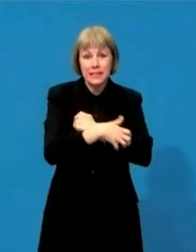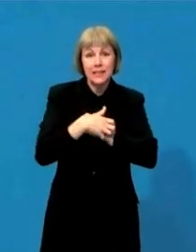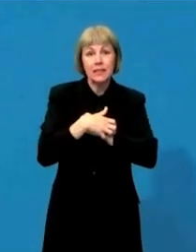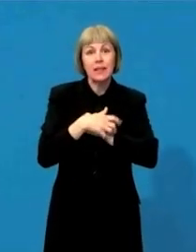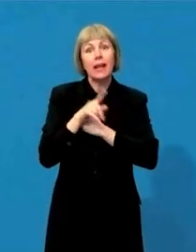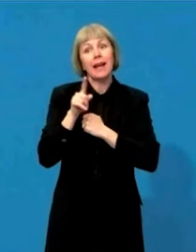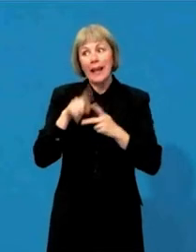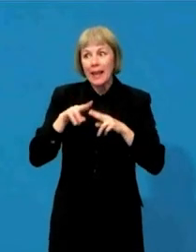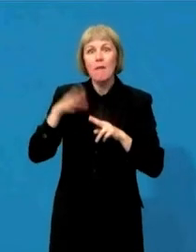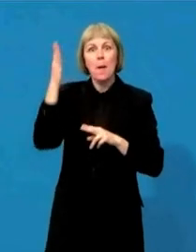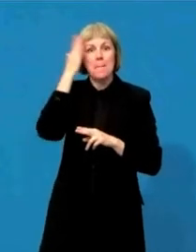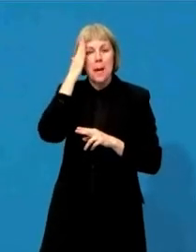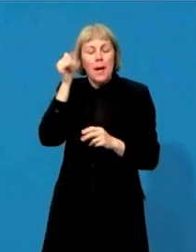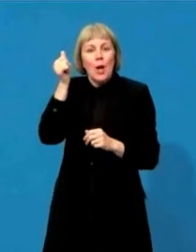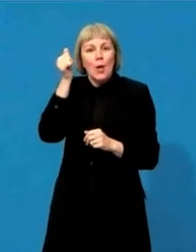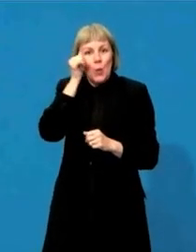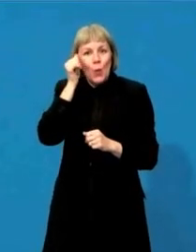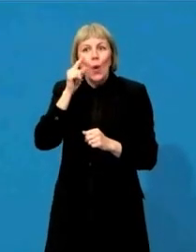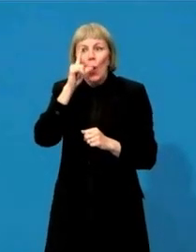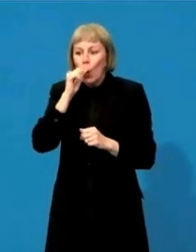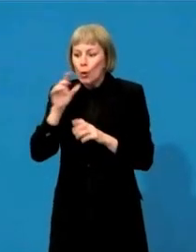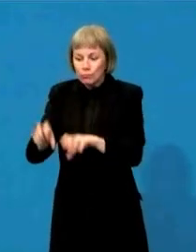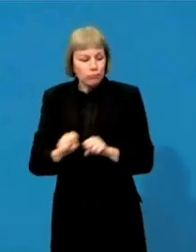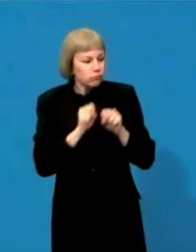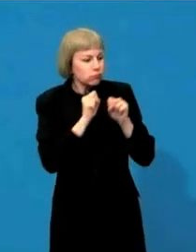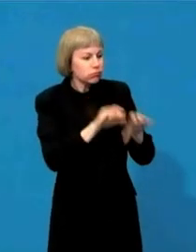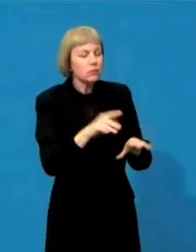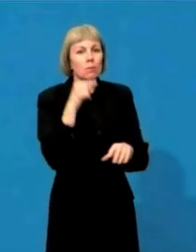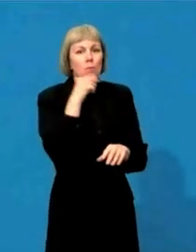could have accessed the stuff, that would have made life a lot easier for her.